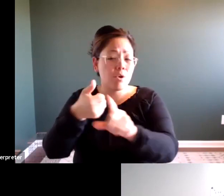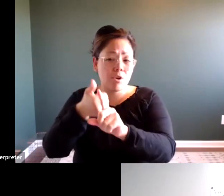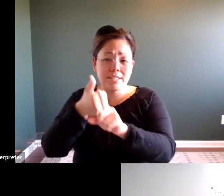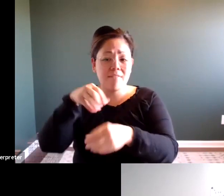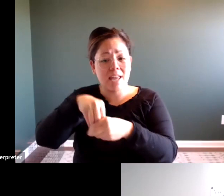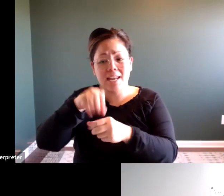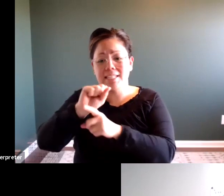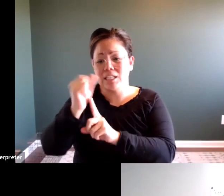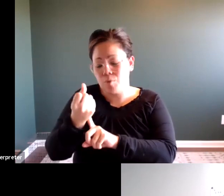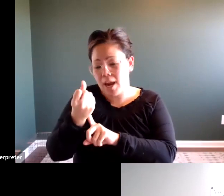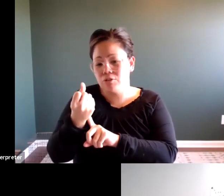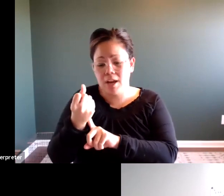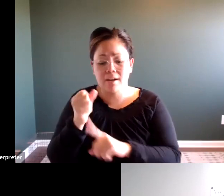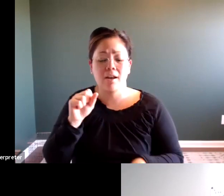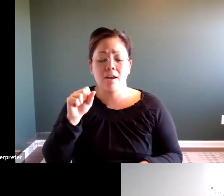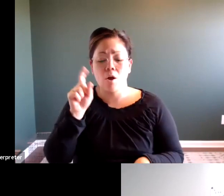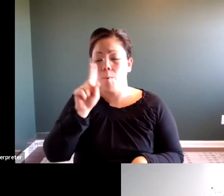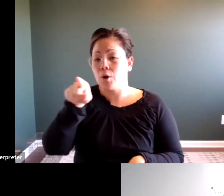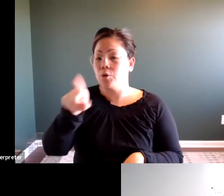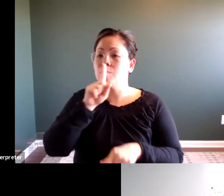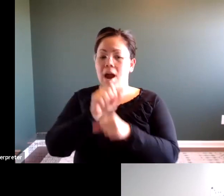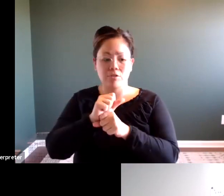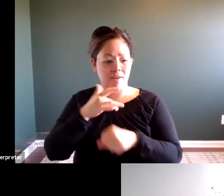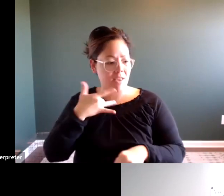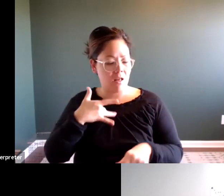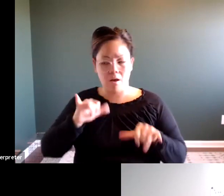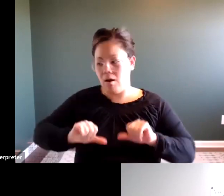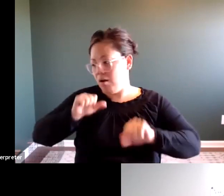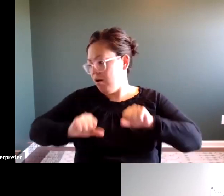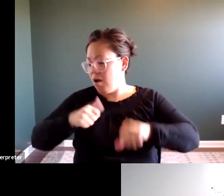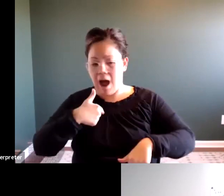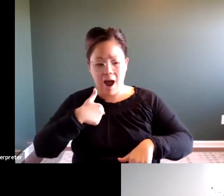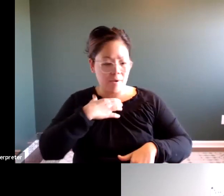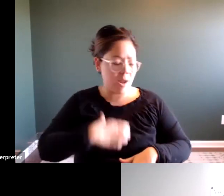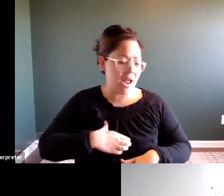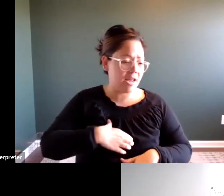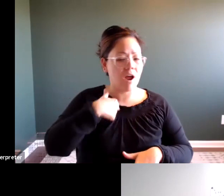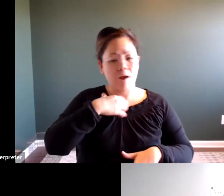so where you are that person, right, where you're questioning could I have done something differently?